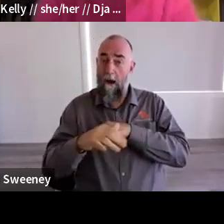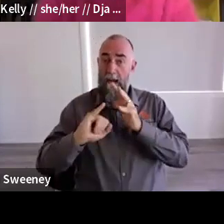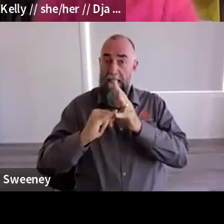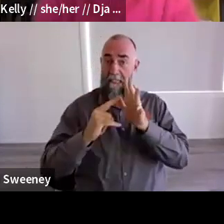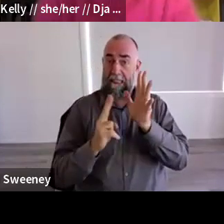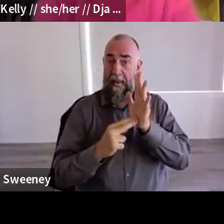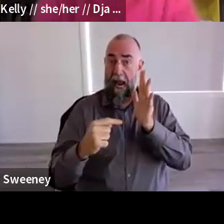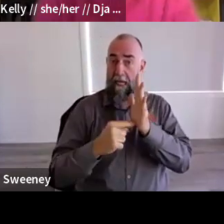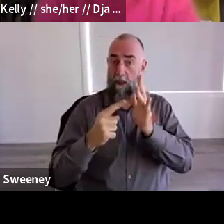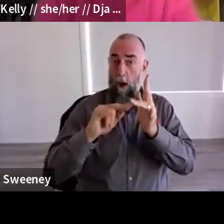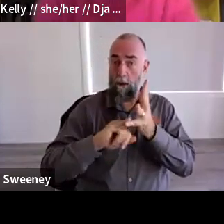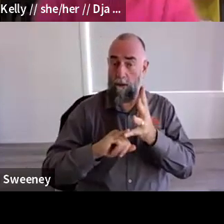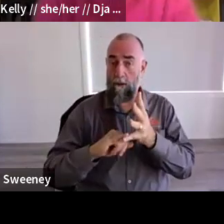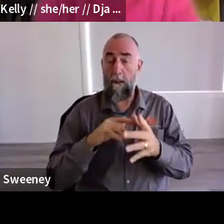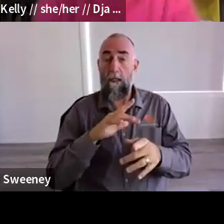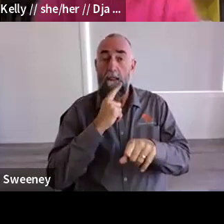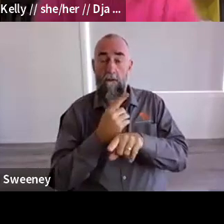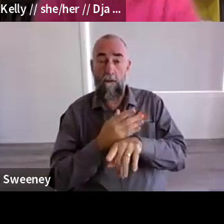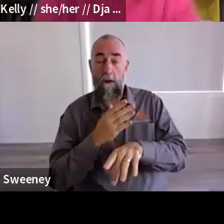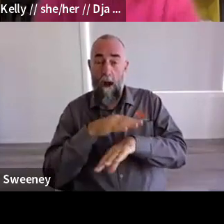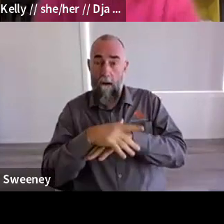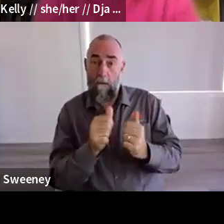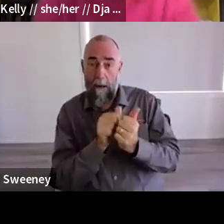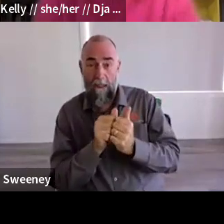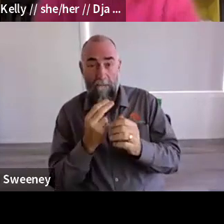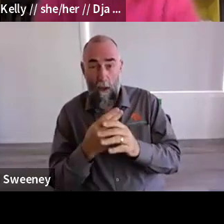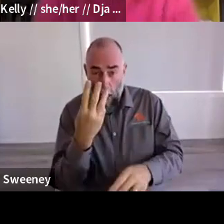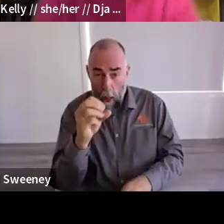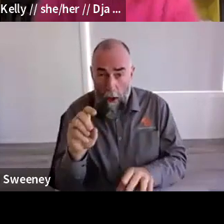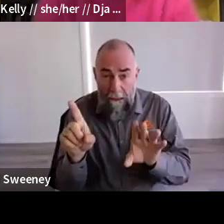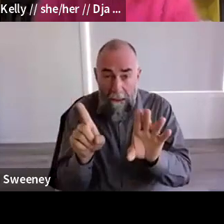kind of involved in the campaigning for fossil-free NT, to, you know, asking